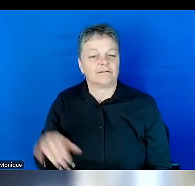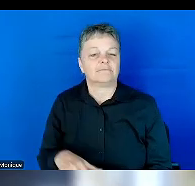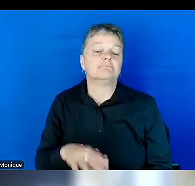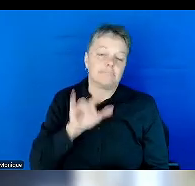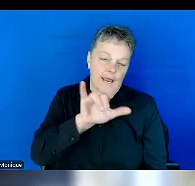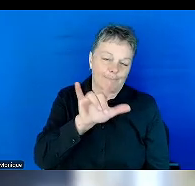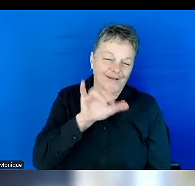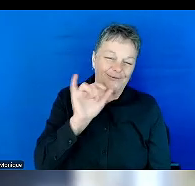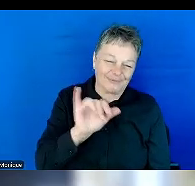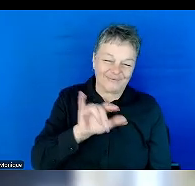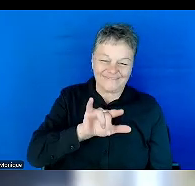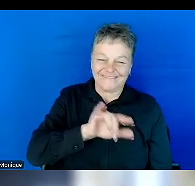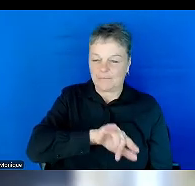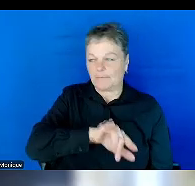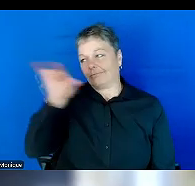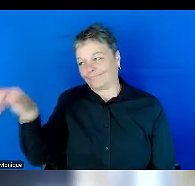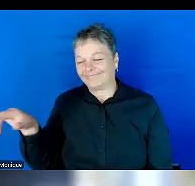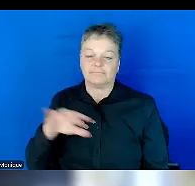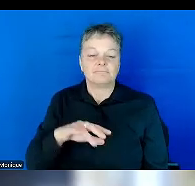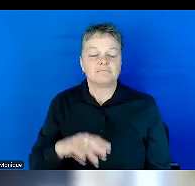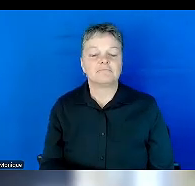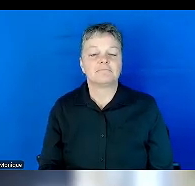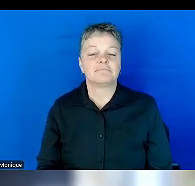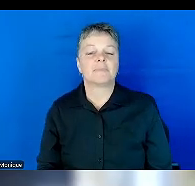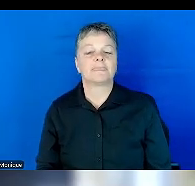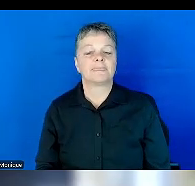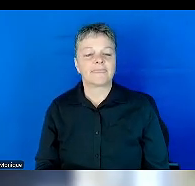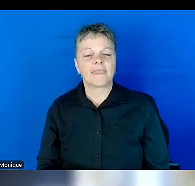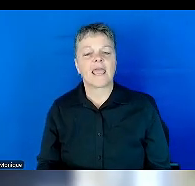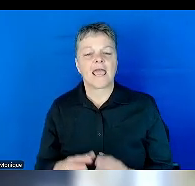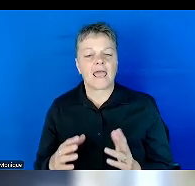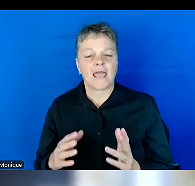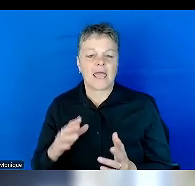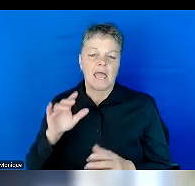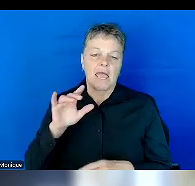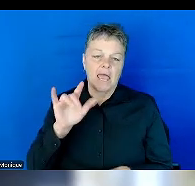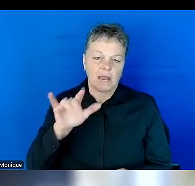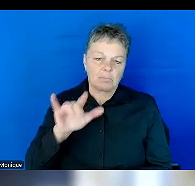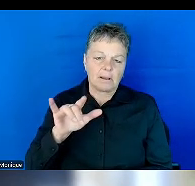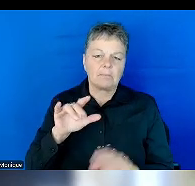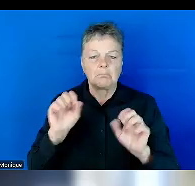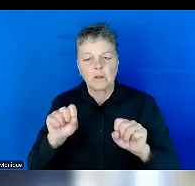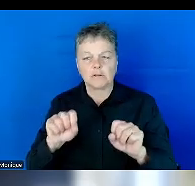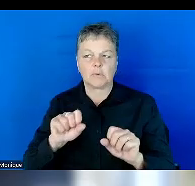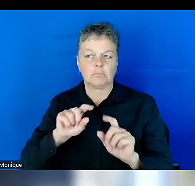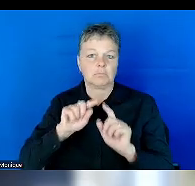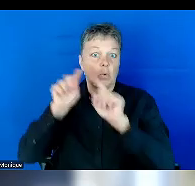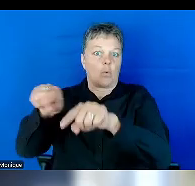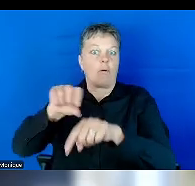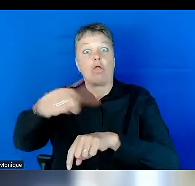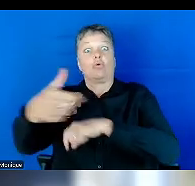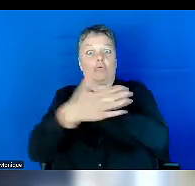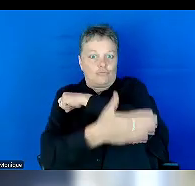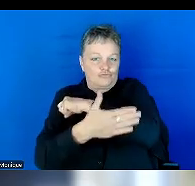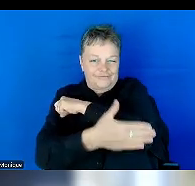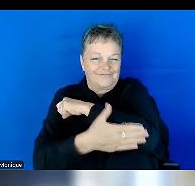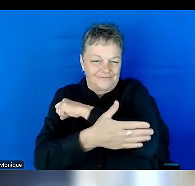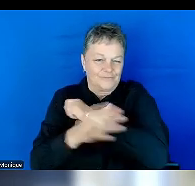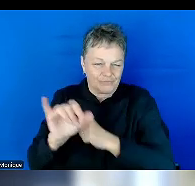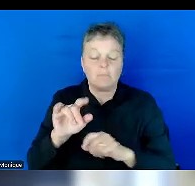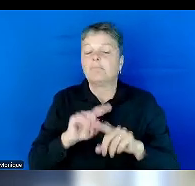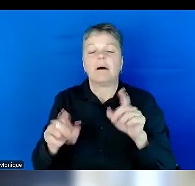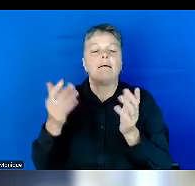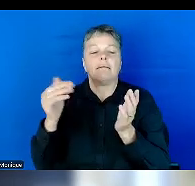issue itself for federal transportation or anything else has to have happened in Ontario